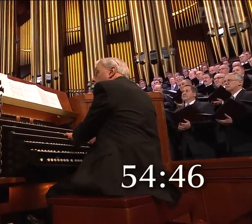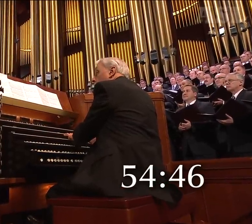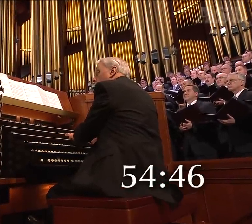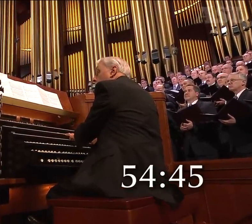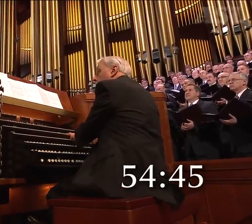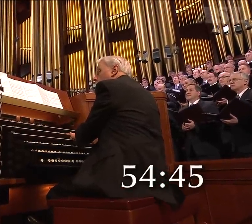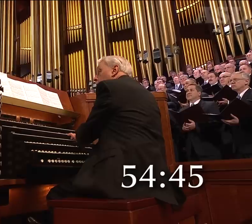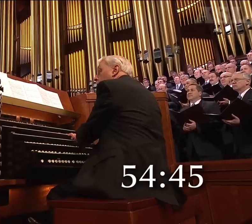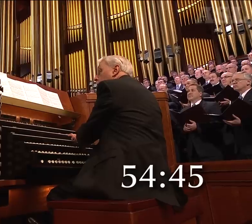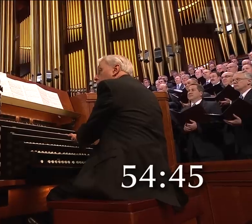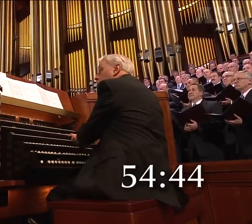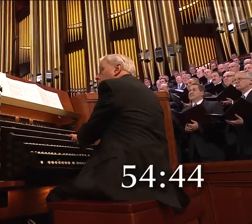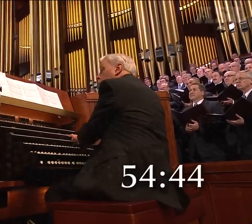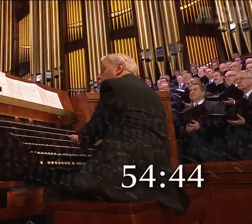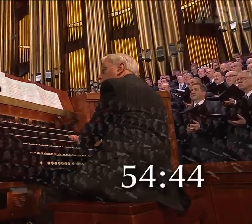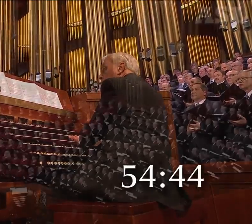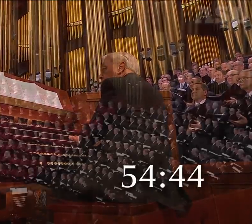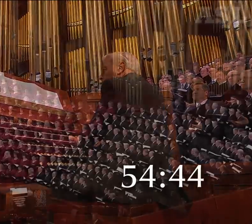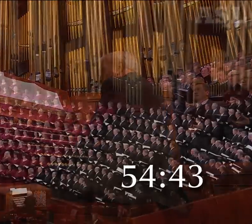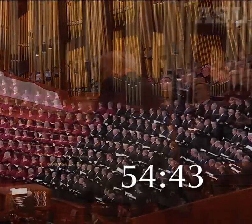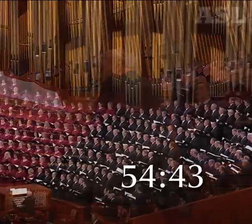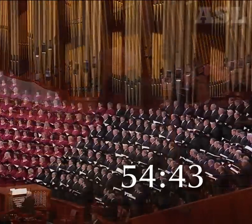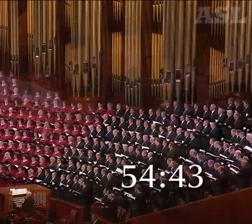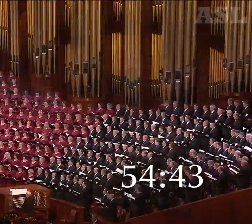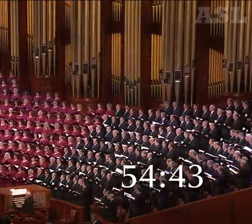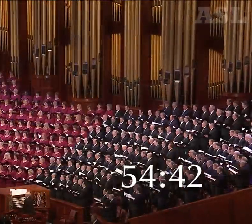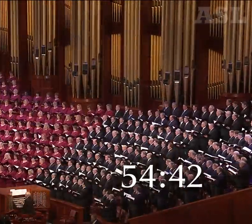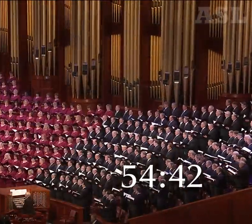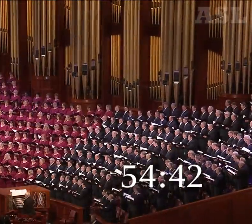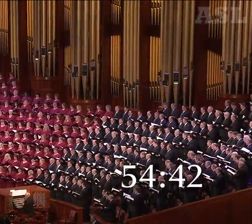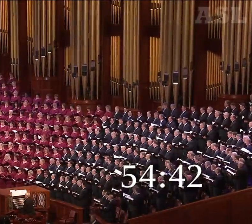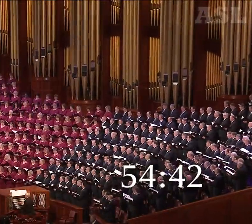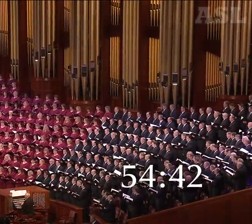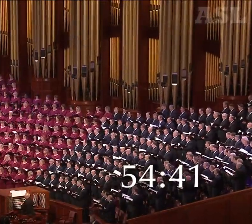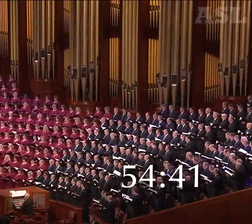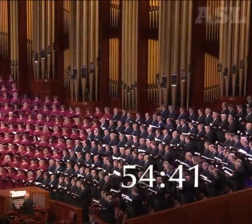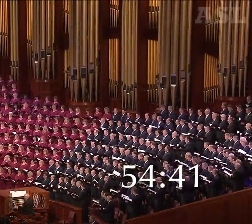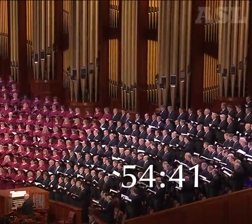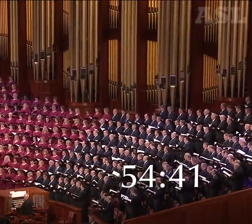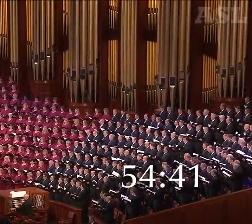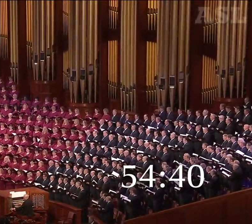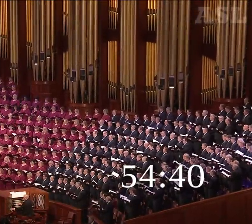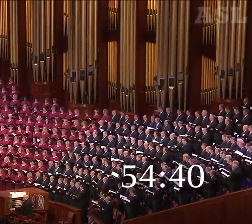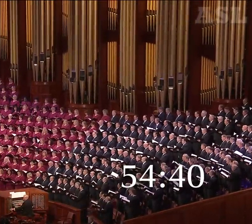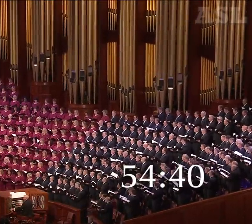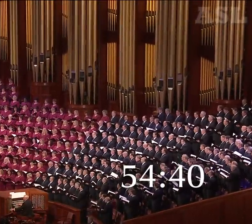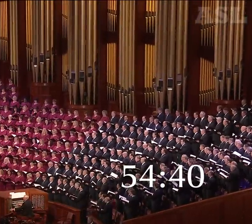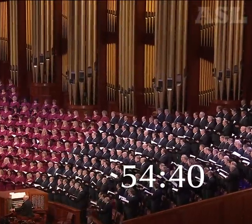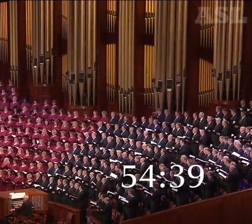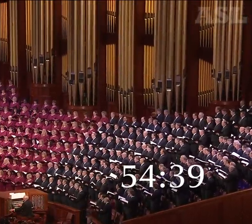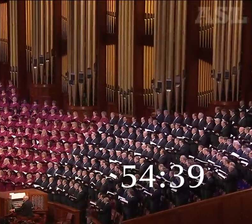THIS IS THE ENGLISH CLOSED CAPTION CHANNEL OF THE CHURCH OF JESUS CHRIST OF LATTER-DAY SAINTS.